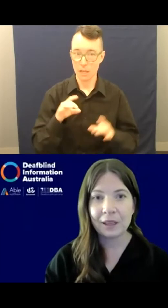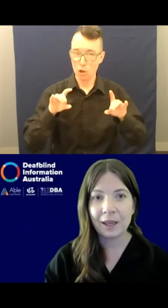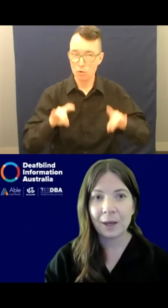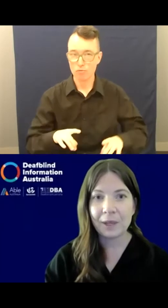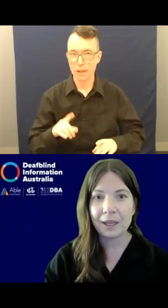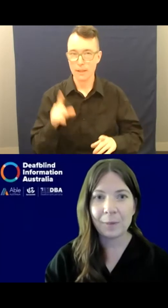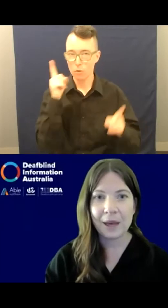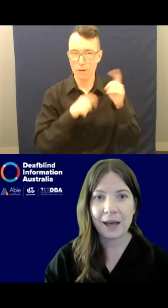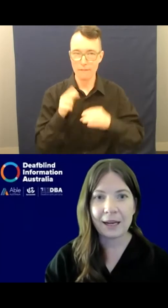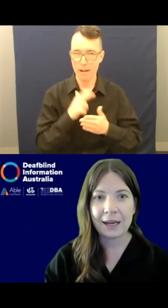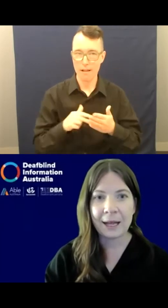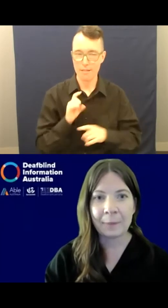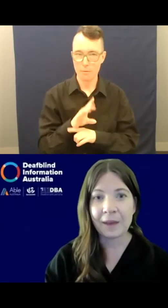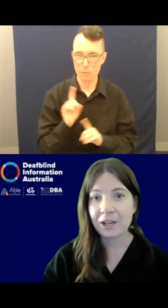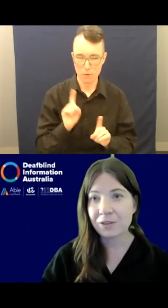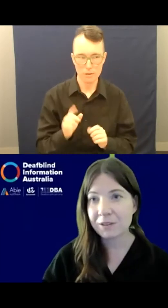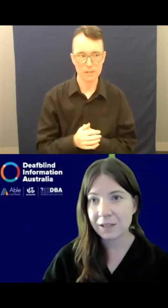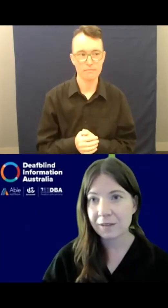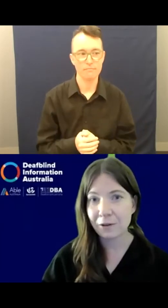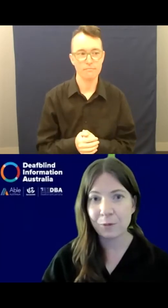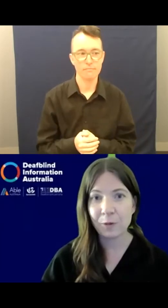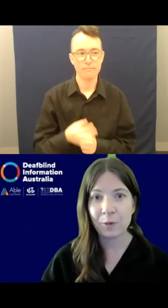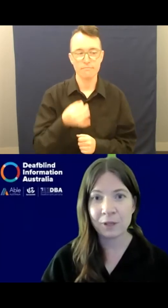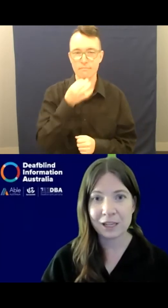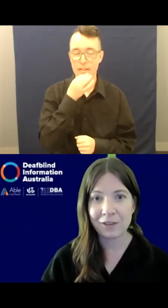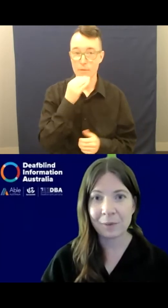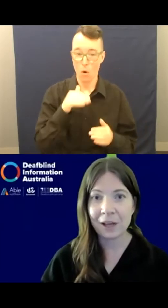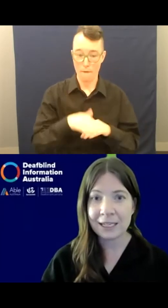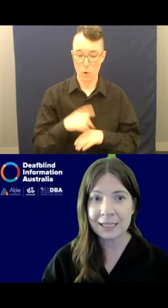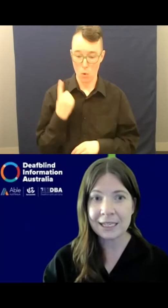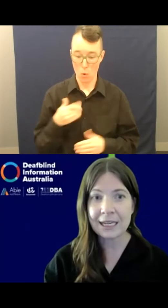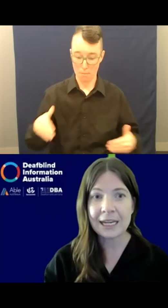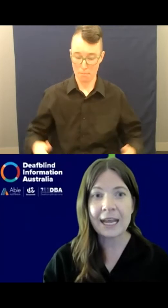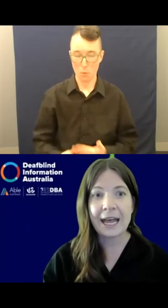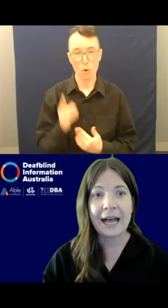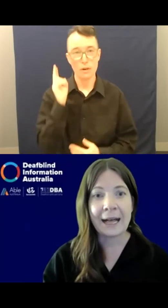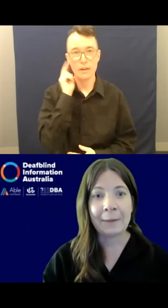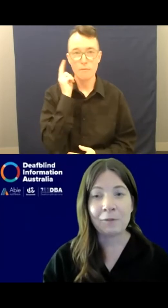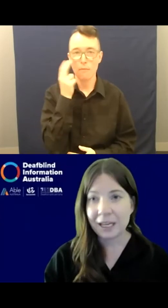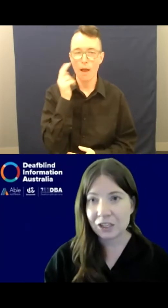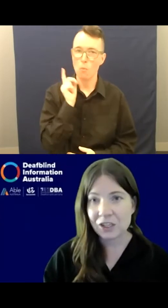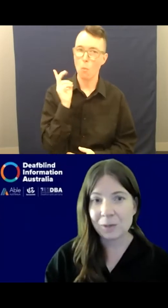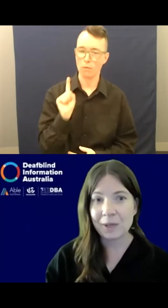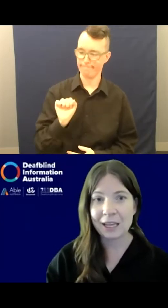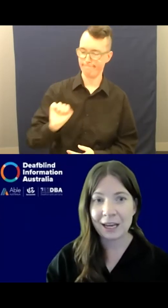a bit about characteristics of people born deaf and blind, relationship and connection,